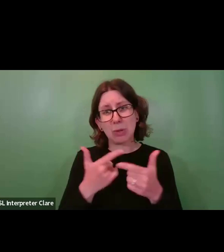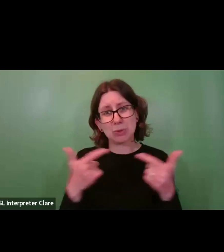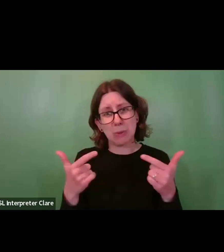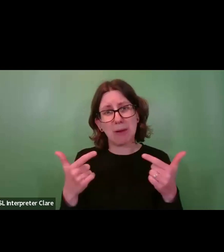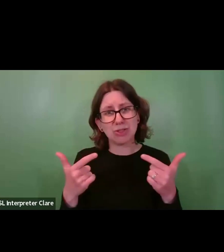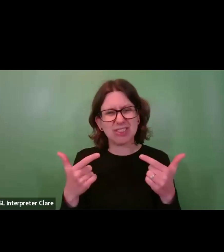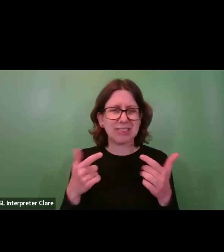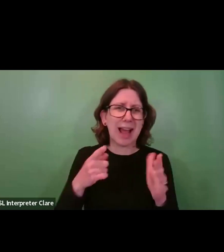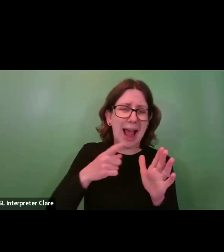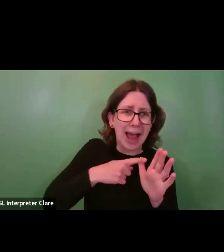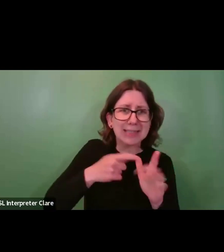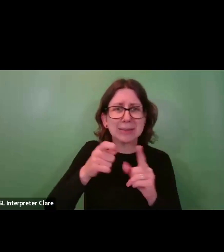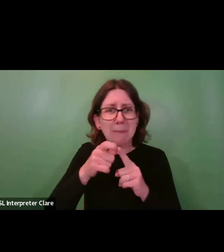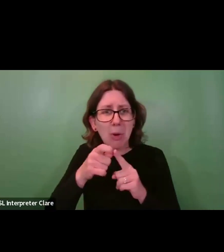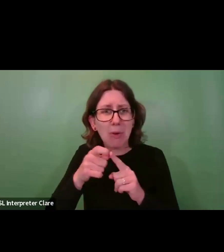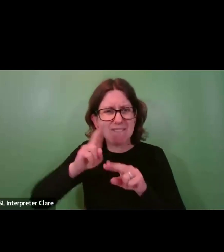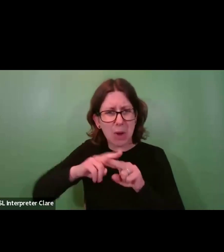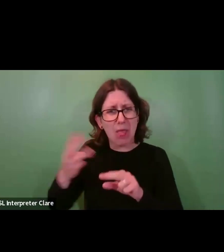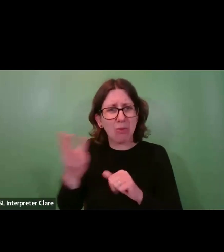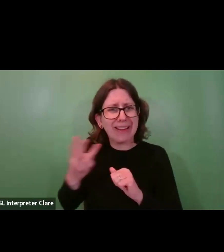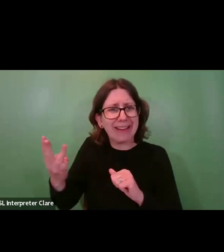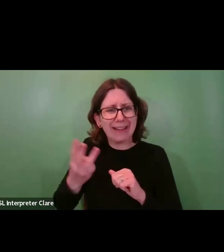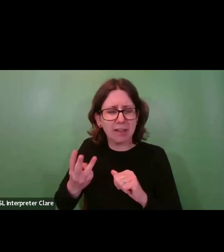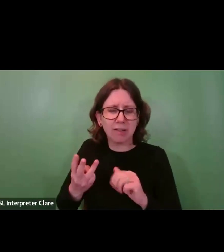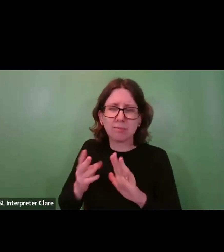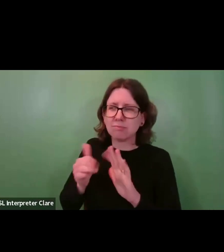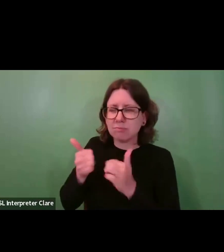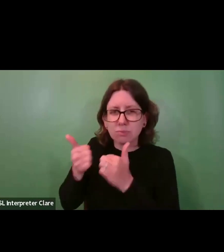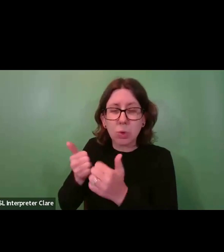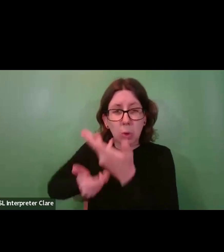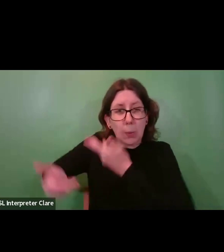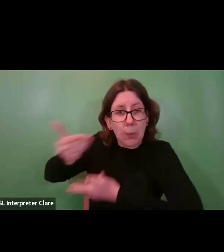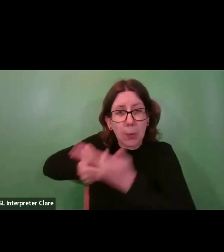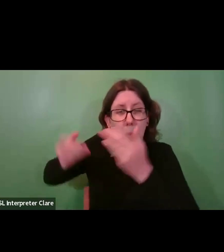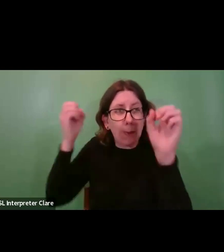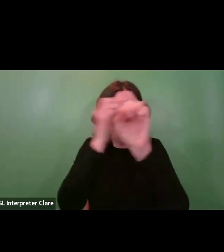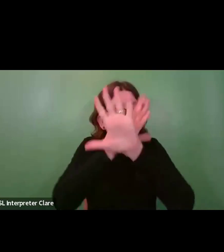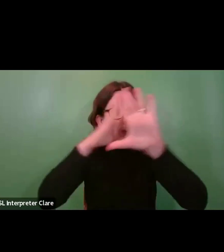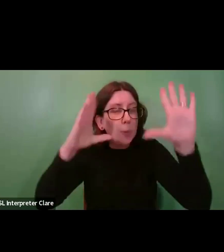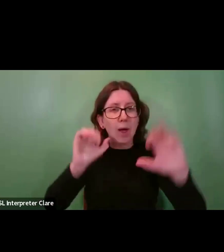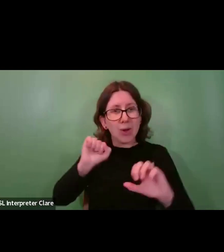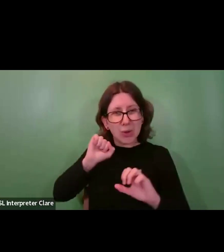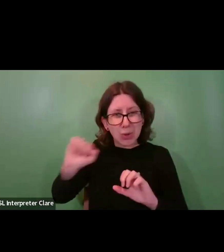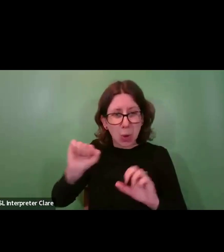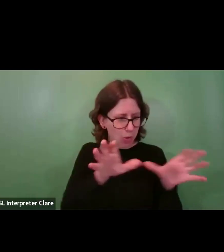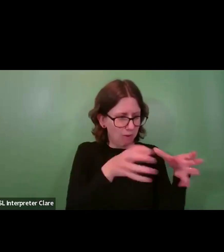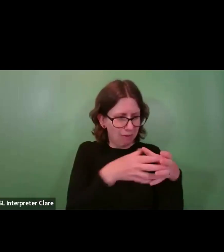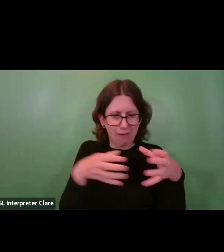It's I think it's just so helpful to get that overview and a sense of what each of your departments focuses on and and